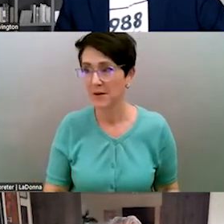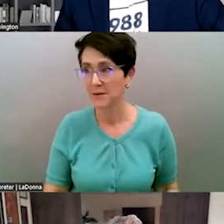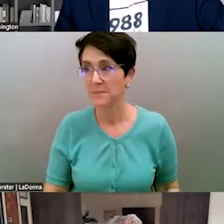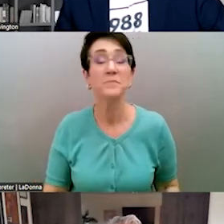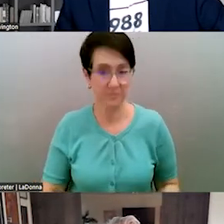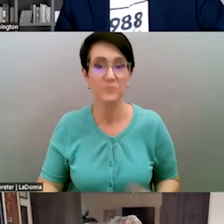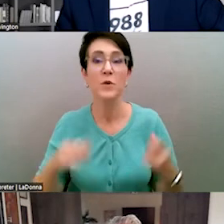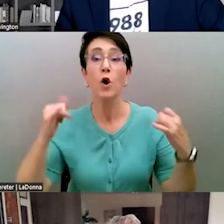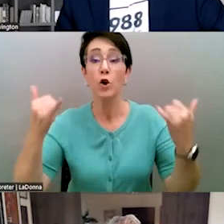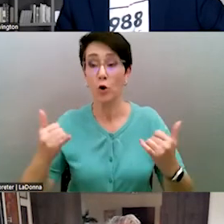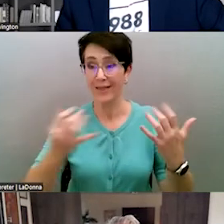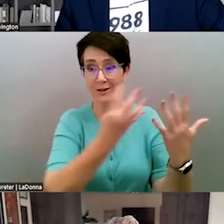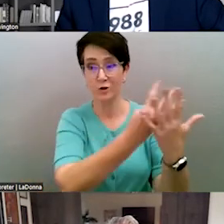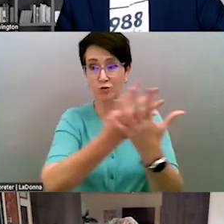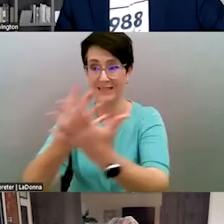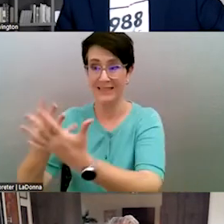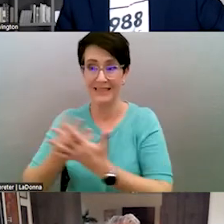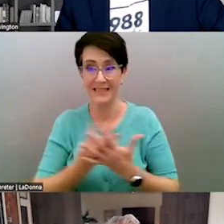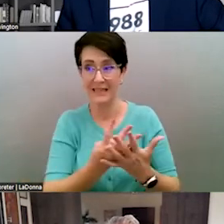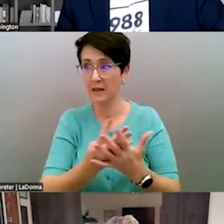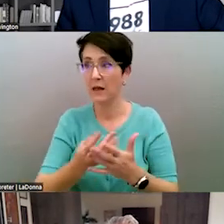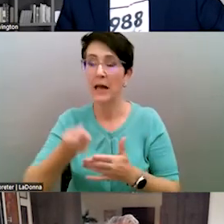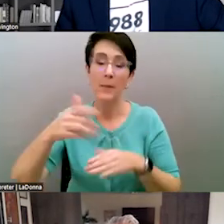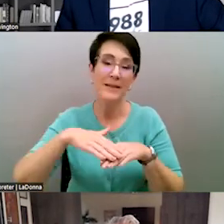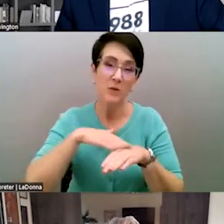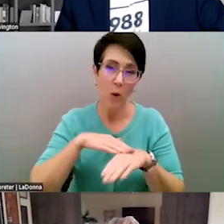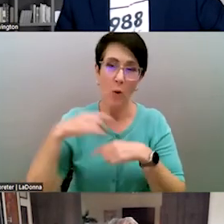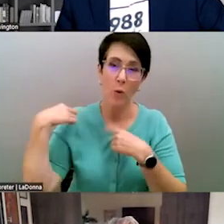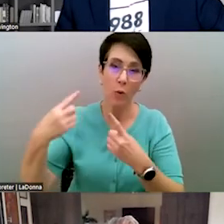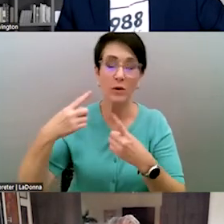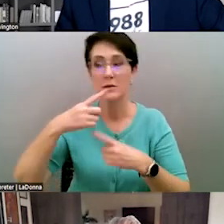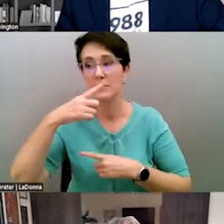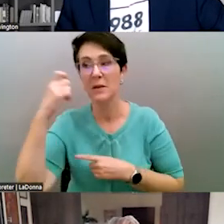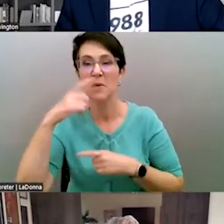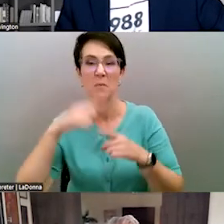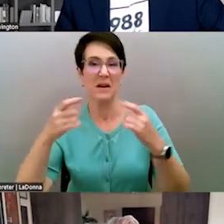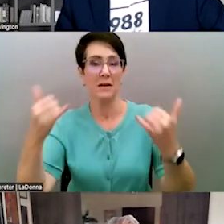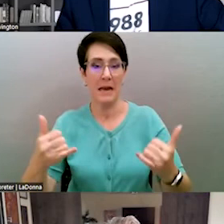AROUND THE COUNTRY. WE HAD A LITTLE SLOW DOWN OVER THE SUMMER. SCHOOL IS IN SESSION. WE HAD ONE